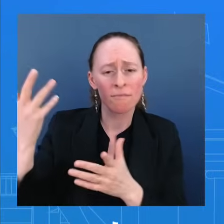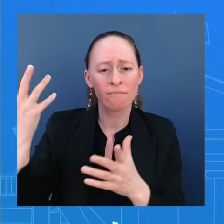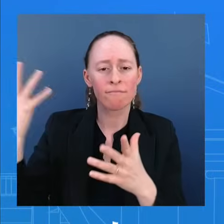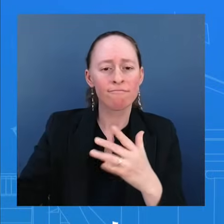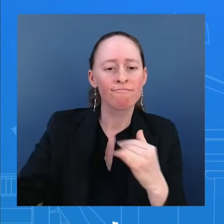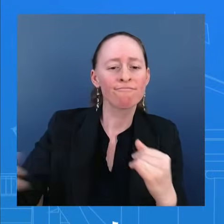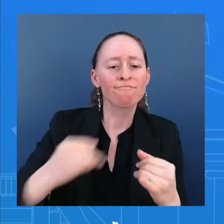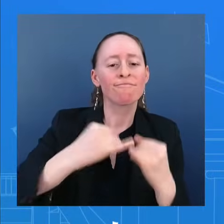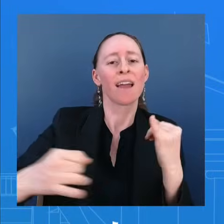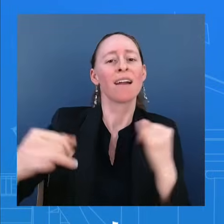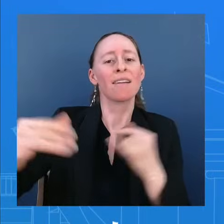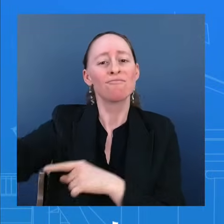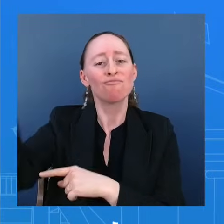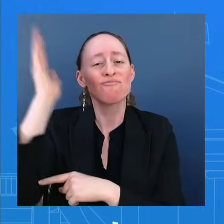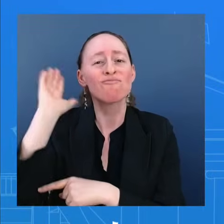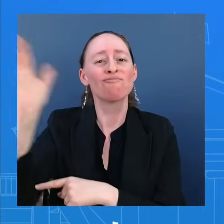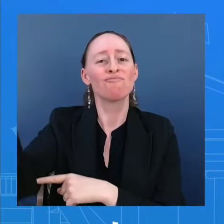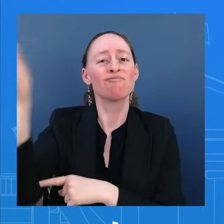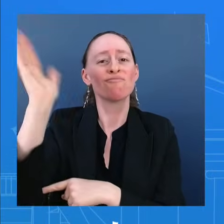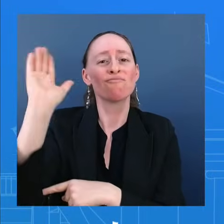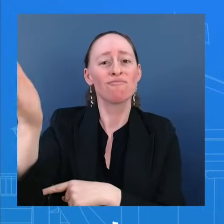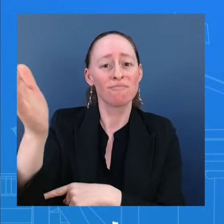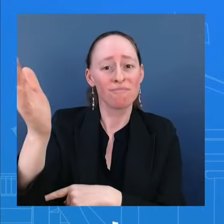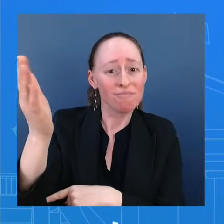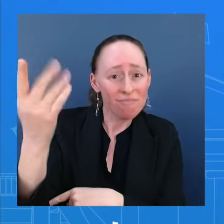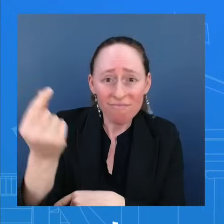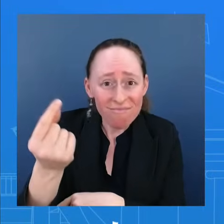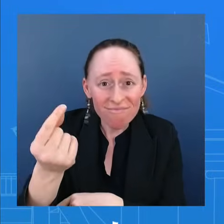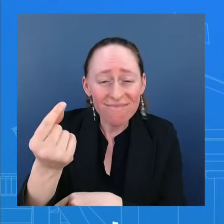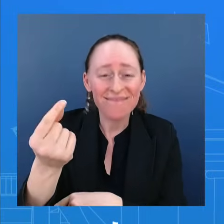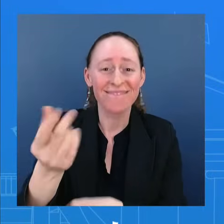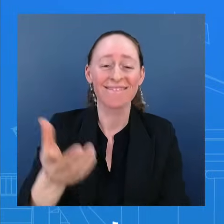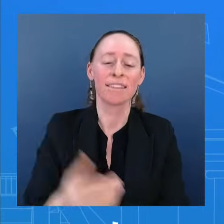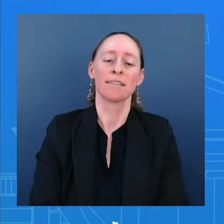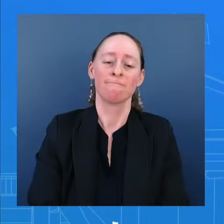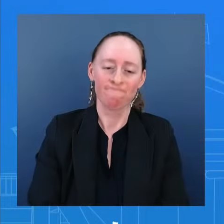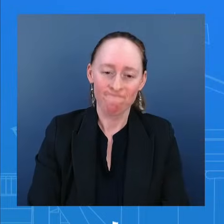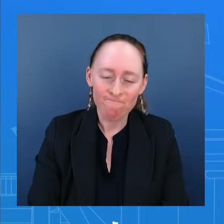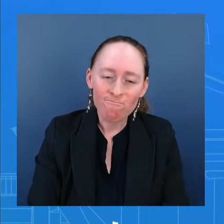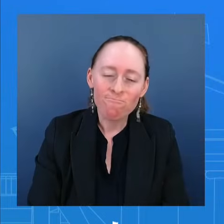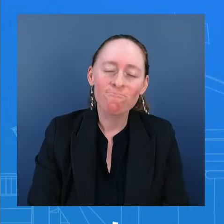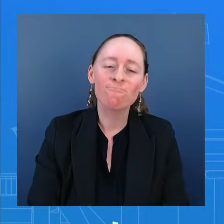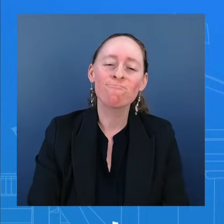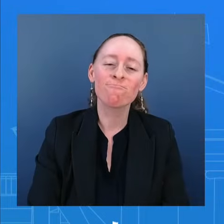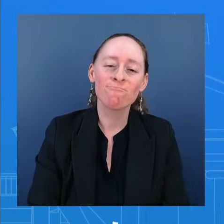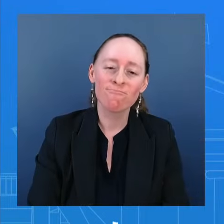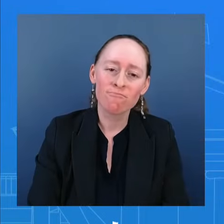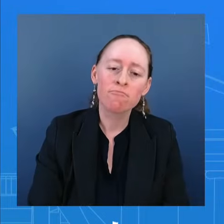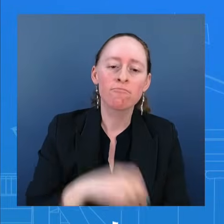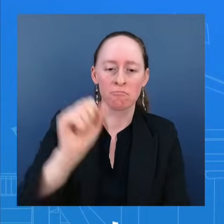the last couple of weeks, last couple of days of the president's administration will look like, if he's going to be giving any big speeches